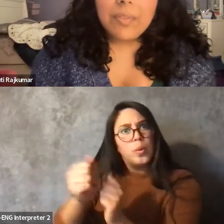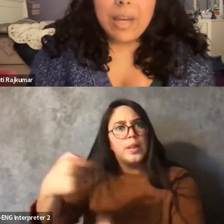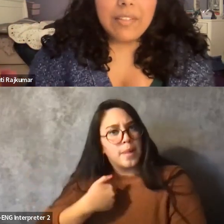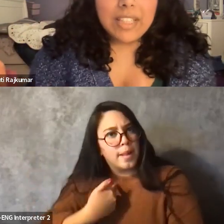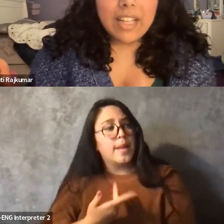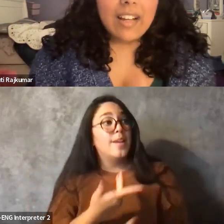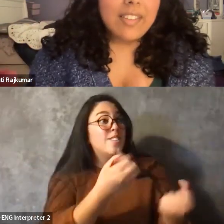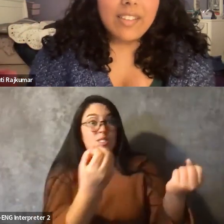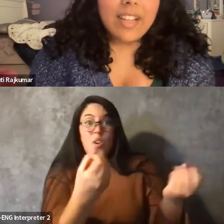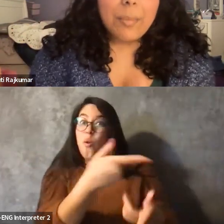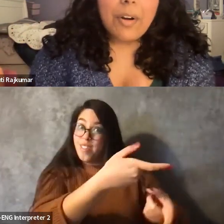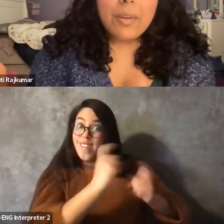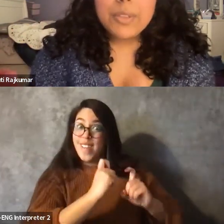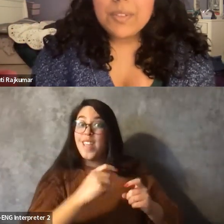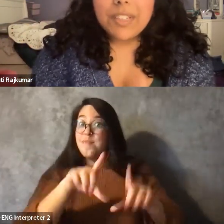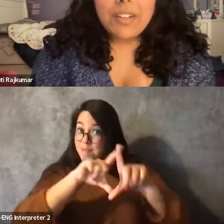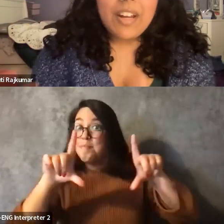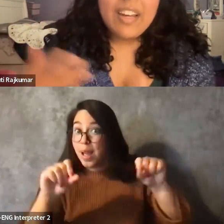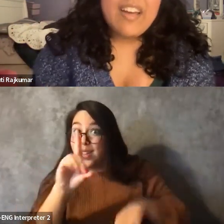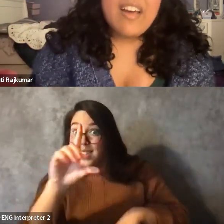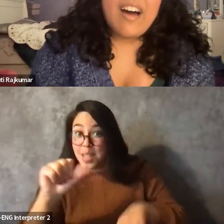me from having access at the park, which was really great.